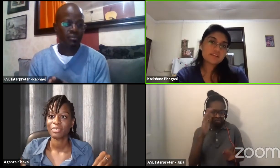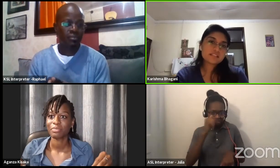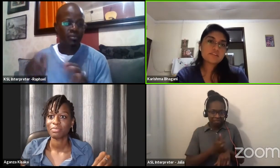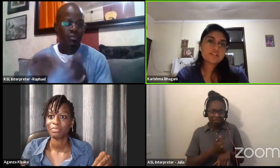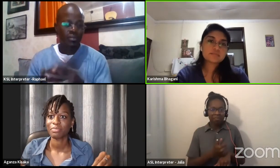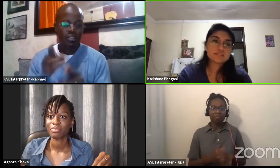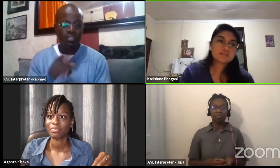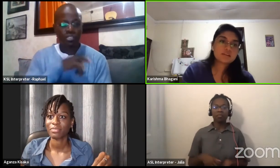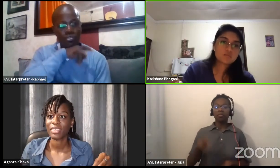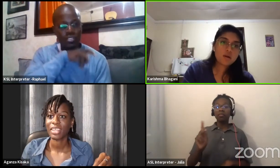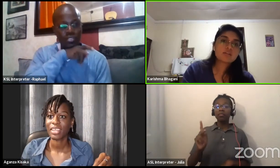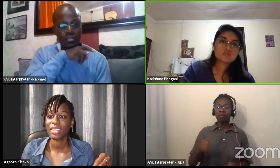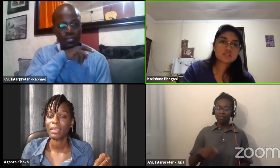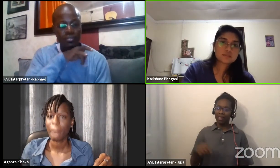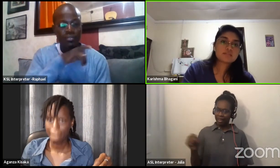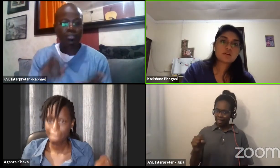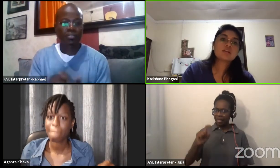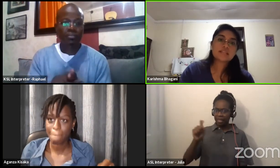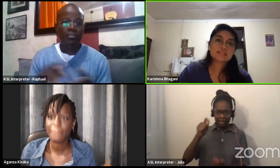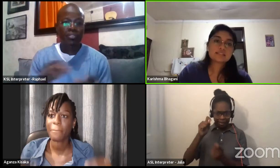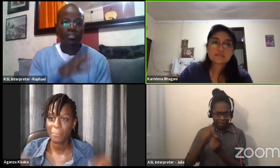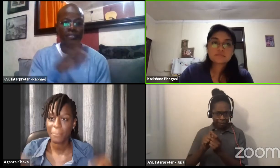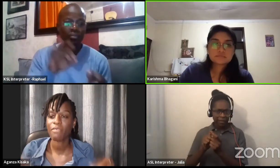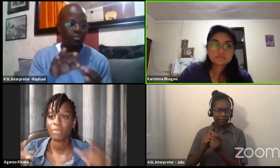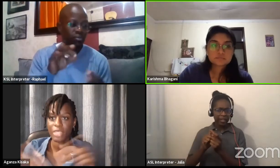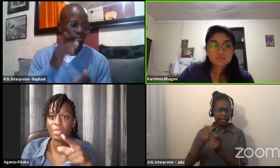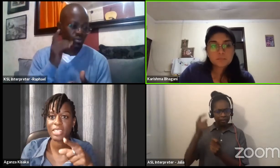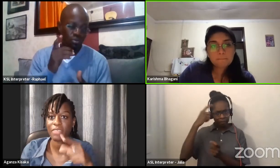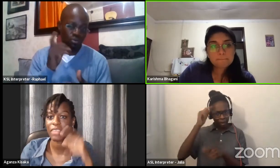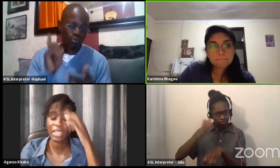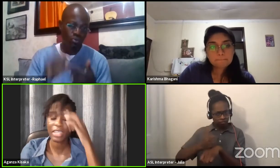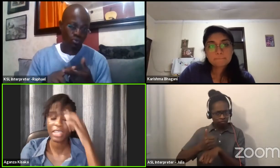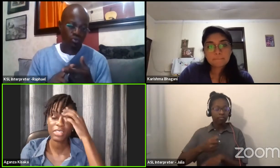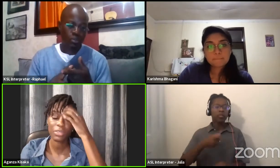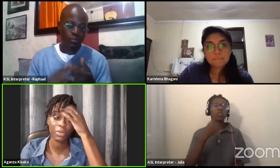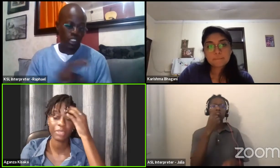Yeah, it's very specific, it's a very specific one to a specific context. Specific, that's the word.